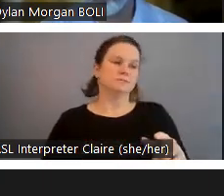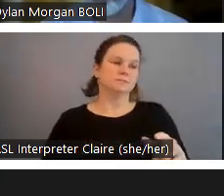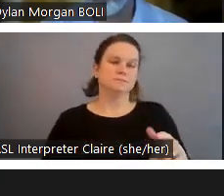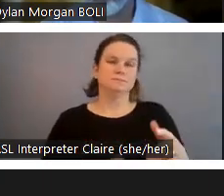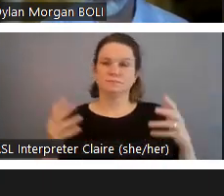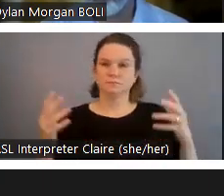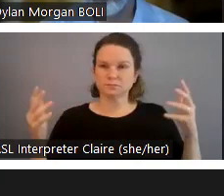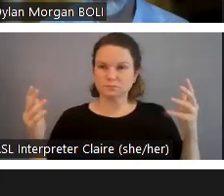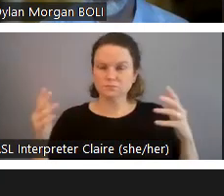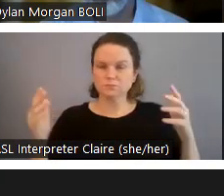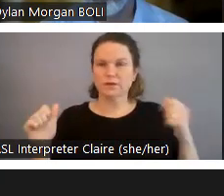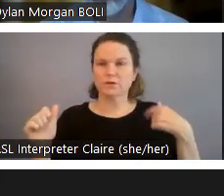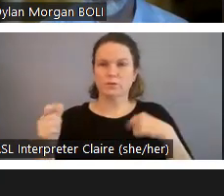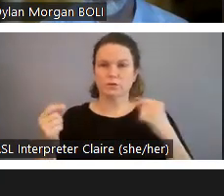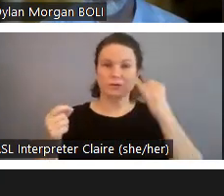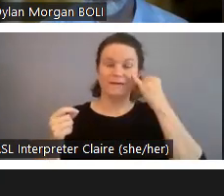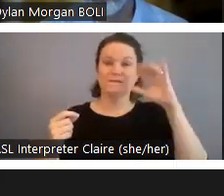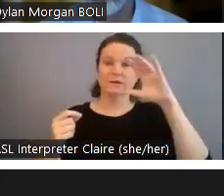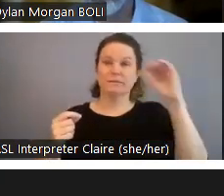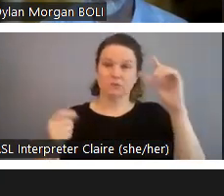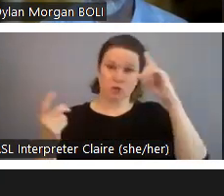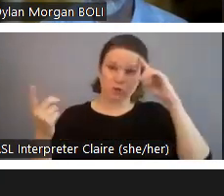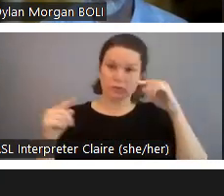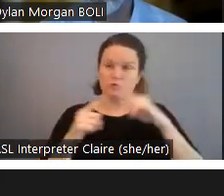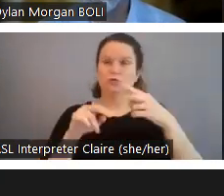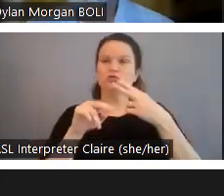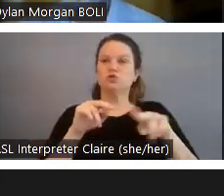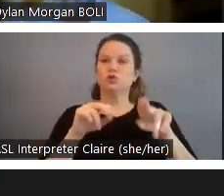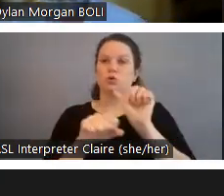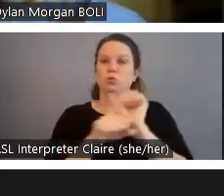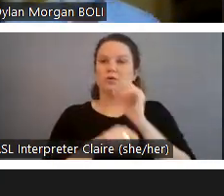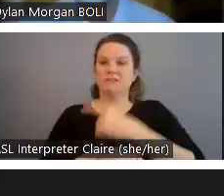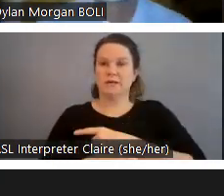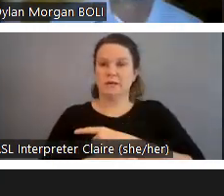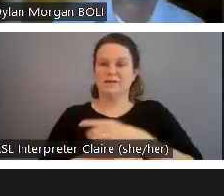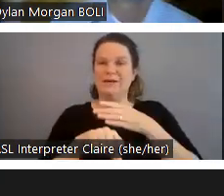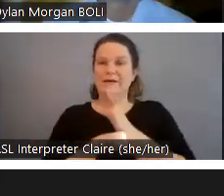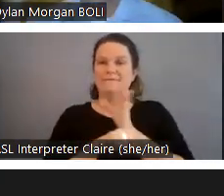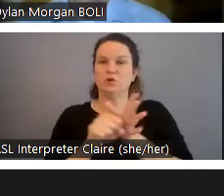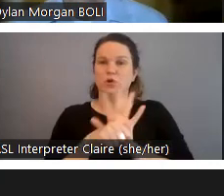employer agrees to a shortened work day